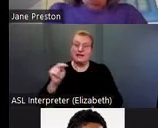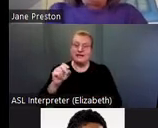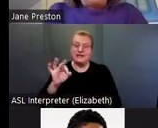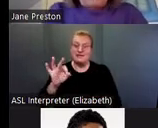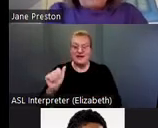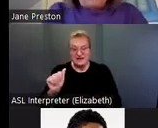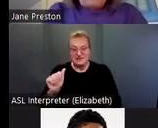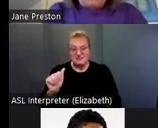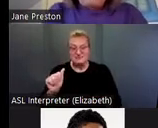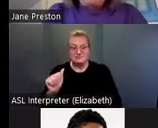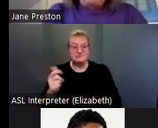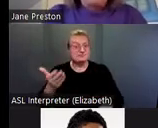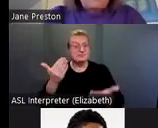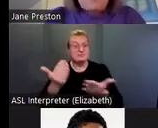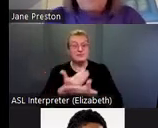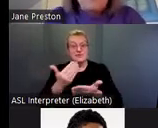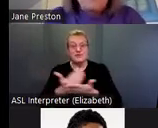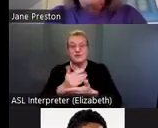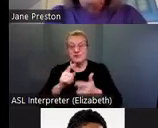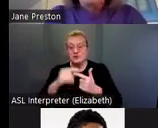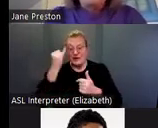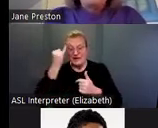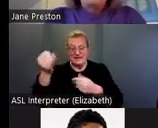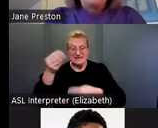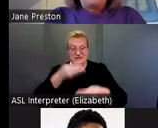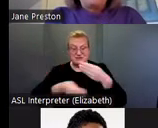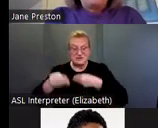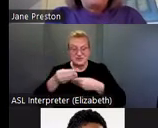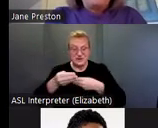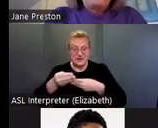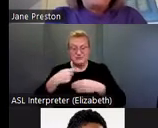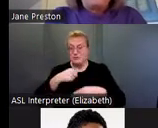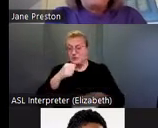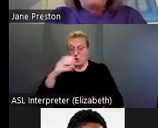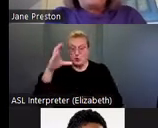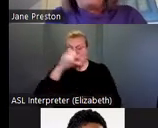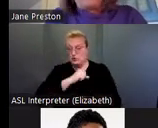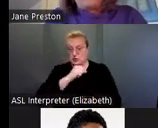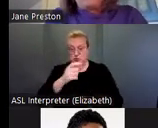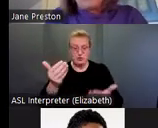You may be new to Idea Swap. we don't necessarily assume that you're new to NEFA,